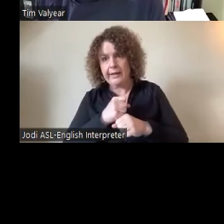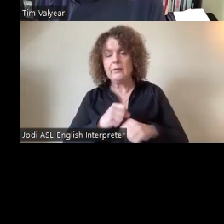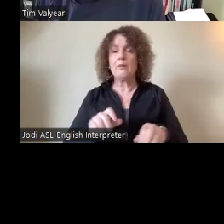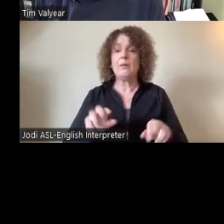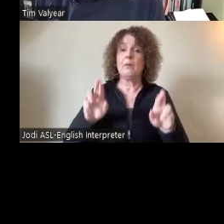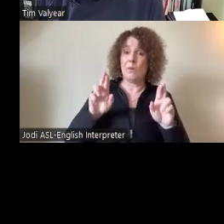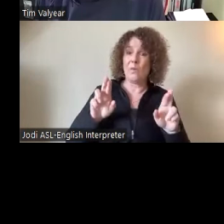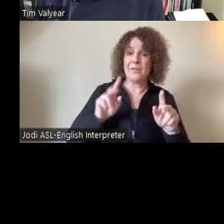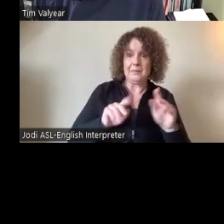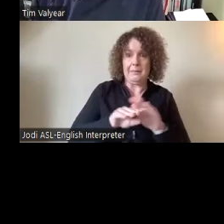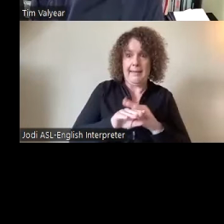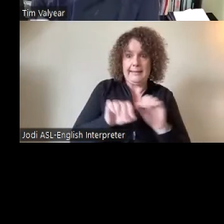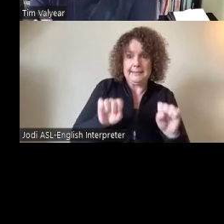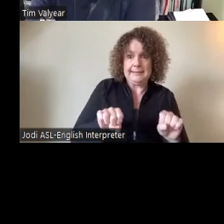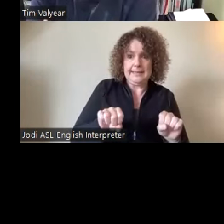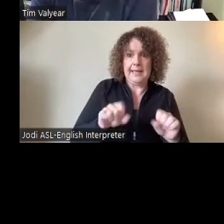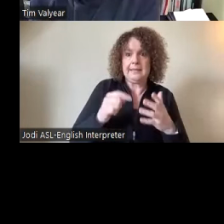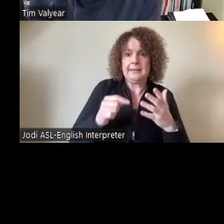thing with the PSWs. And now that we have antigen, rapid